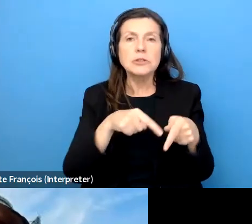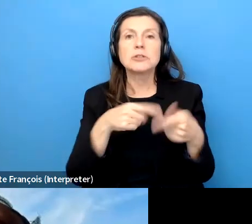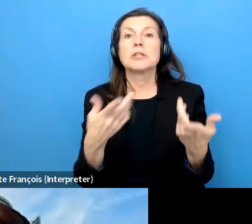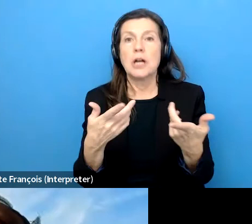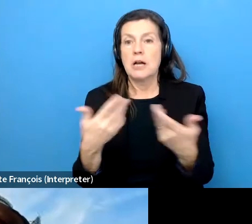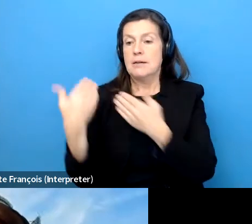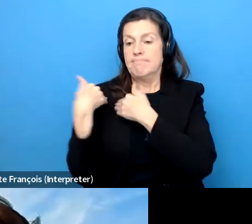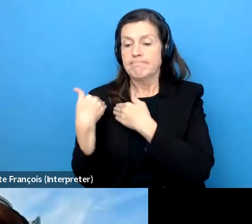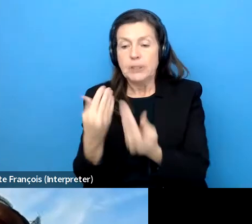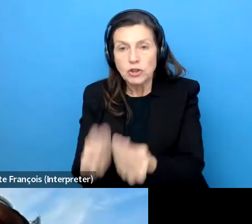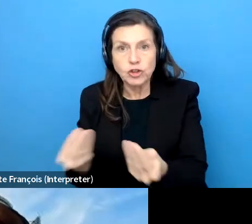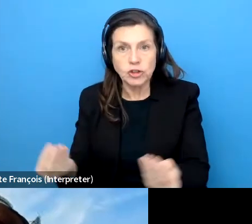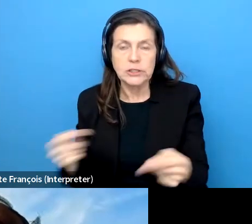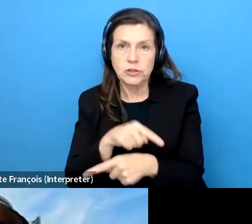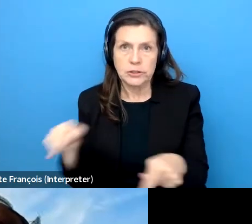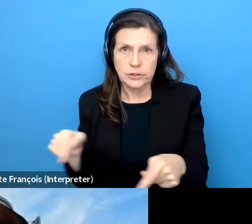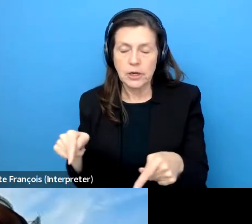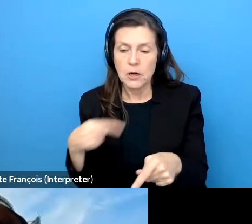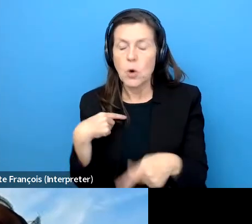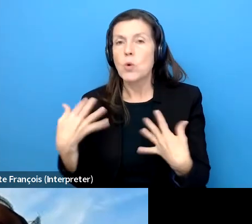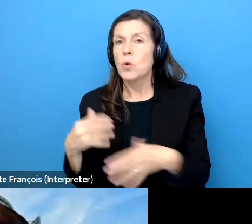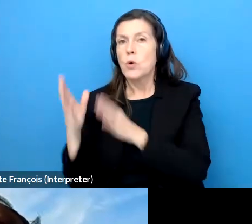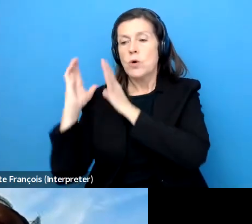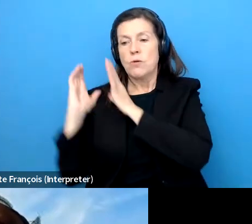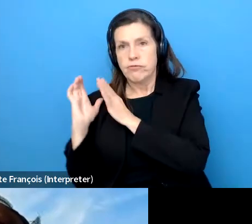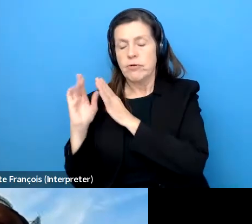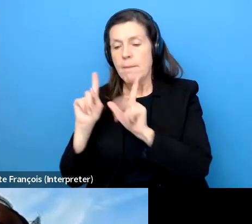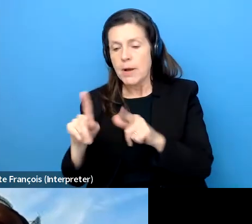to significantly enhance their role offering protection and savegarding,